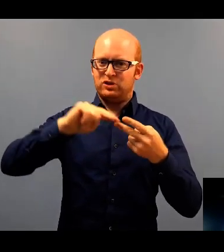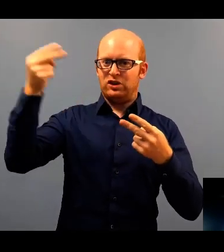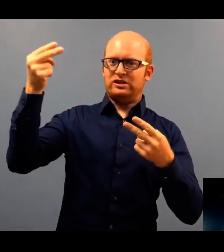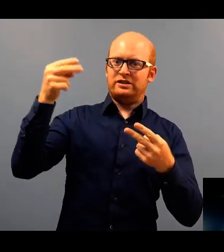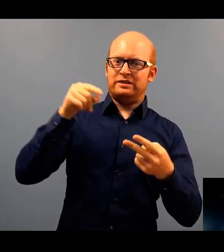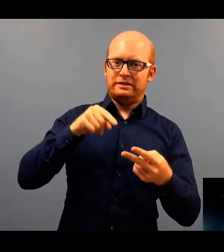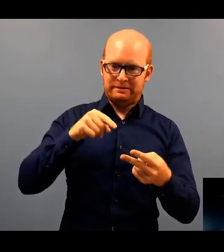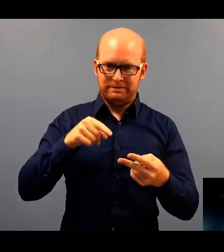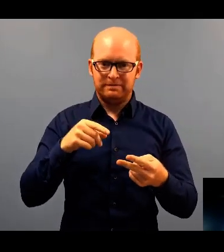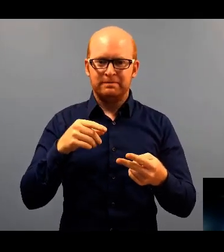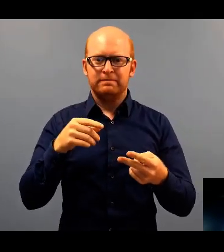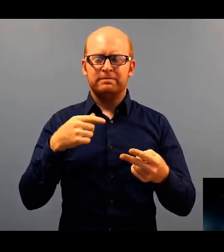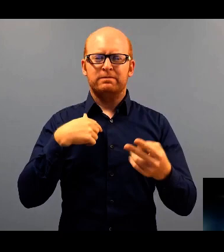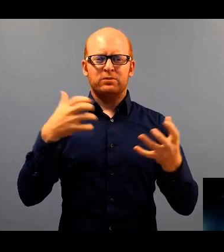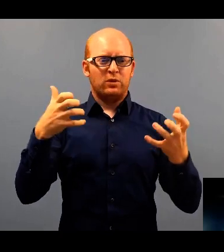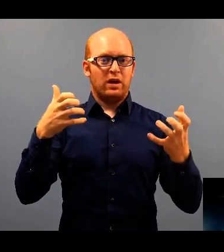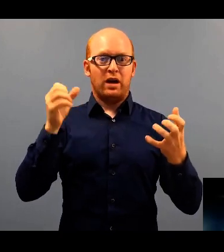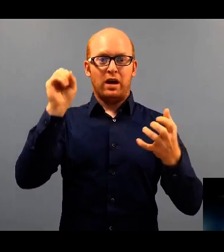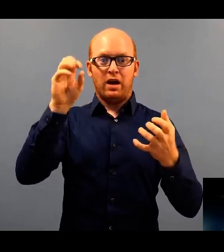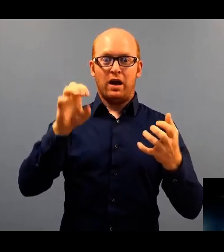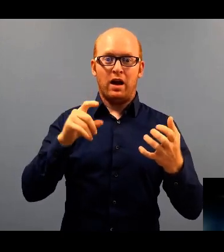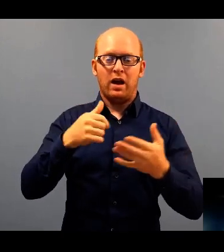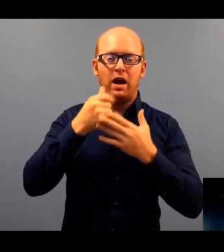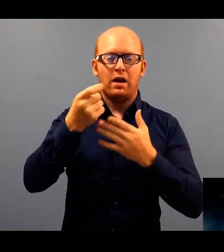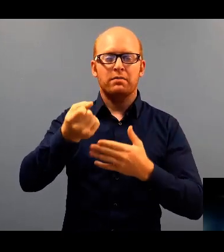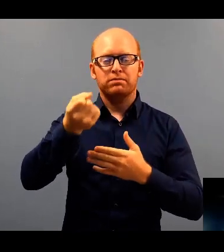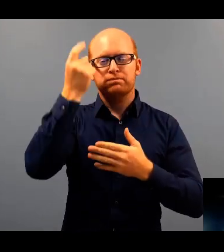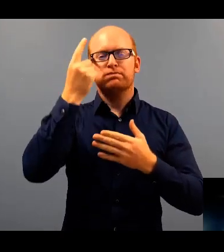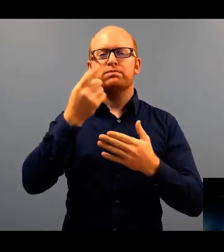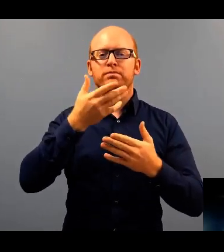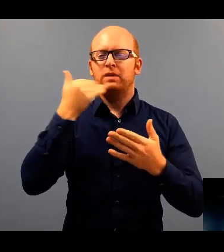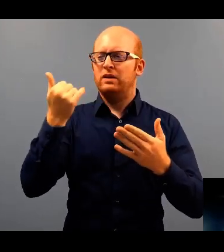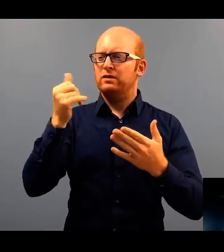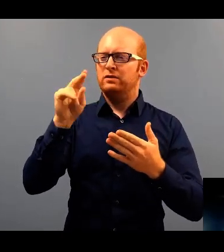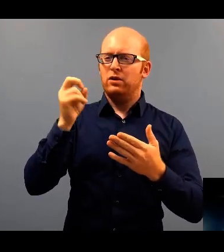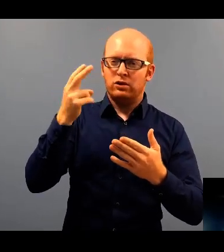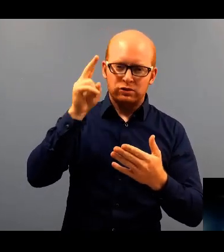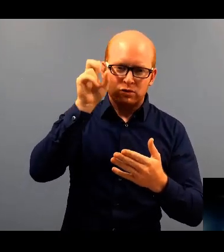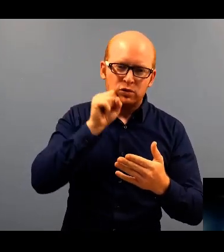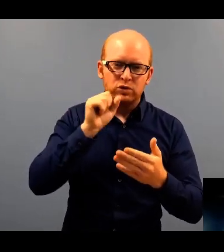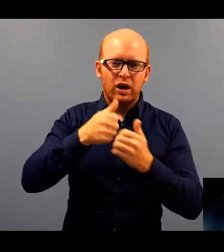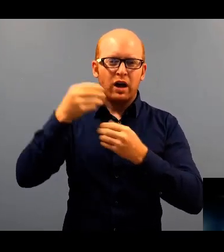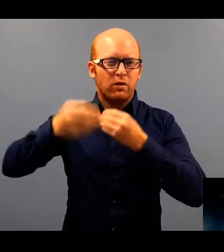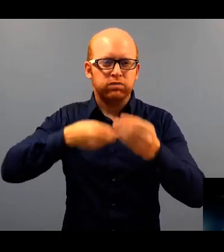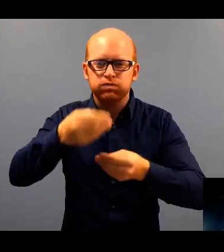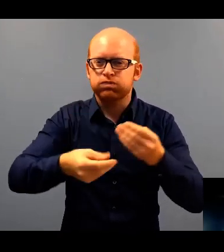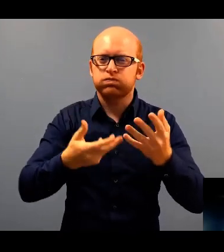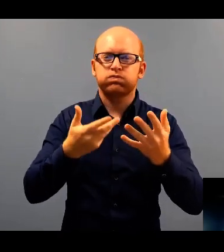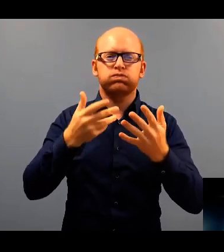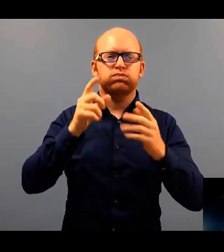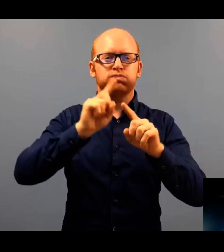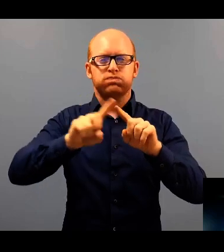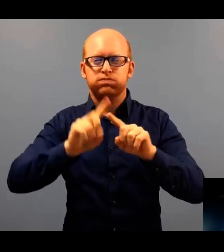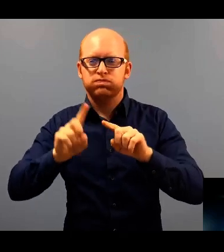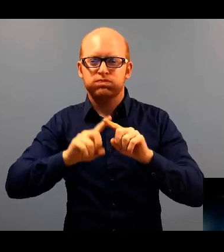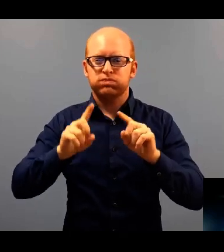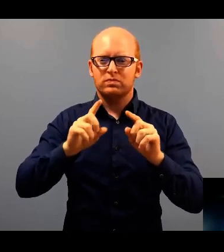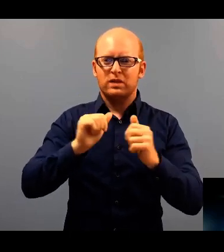to genetics. It is my hope that this overview will help you to understand how Usher syndrome is inherited and provide a baseline for future topics